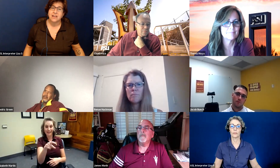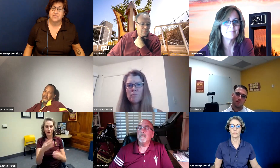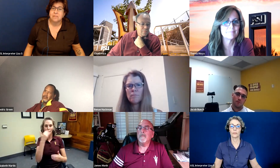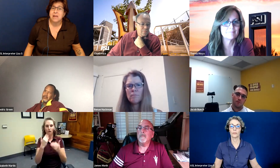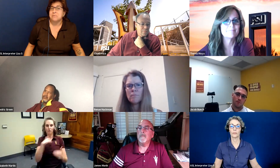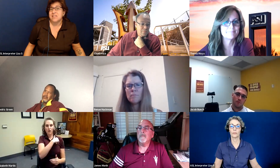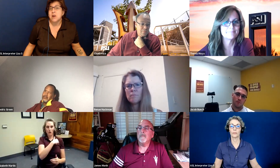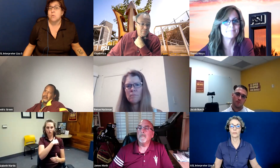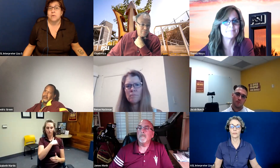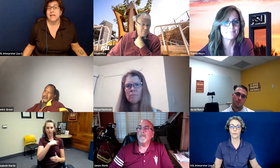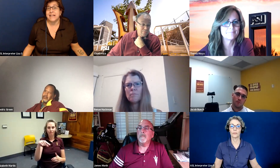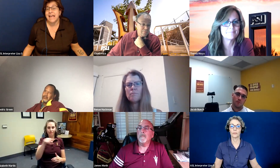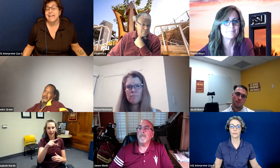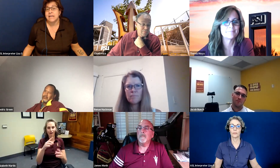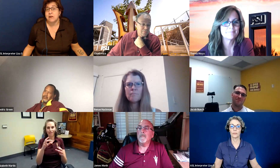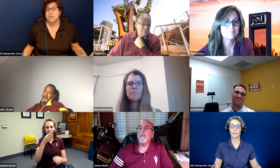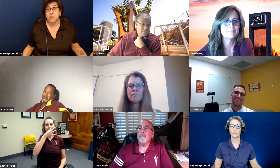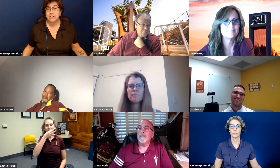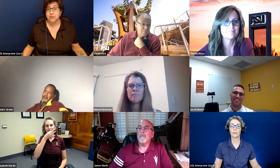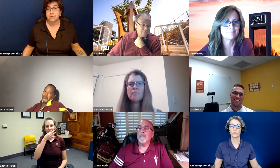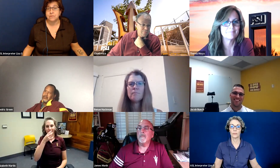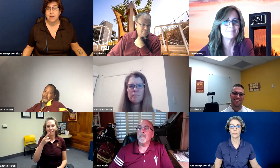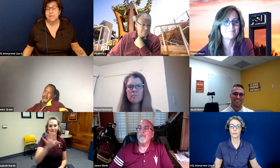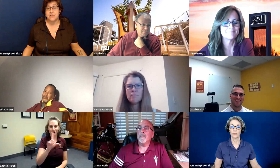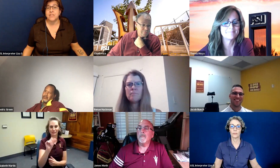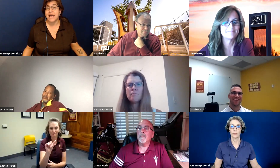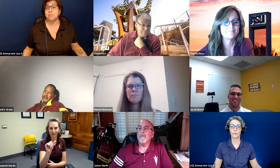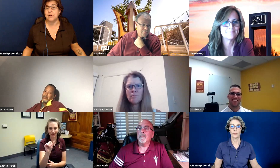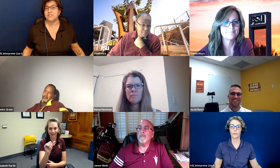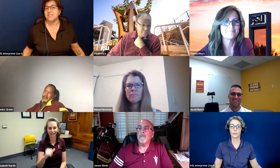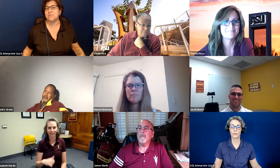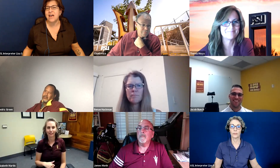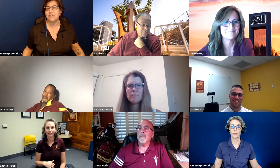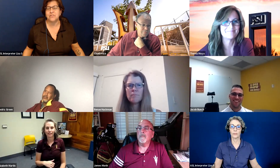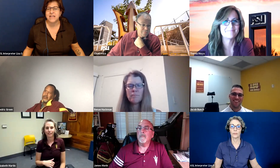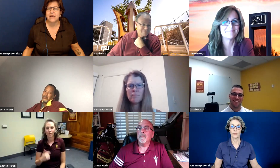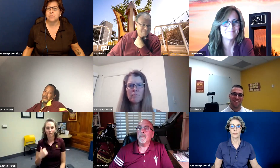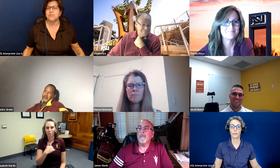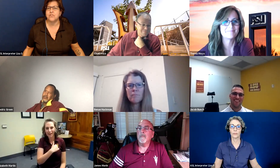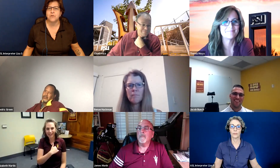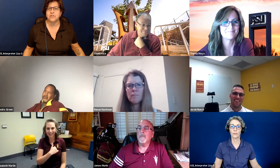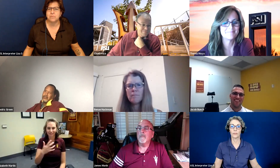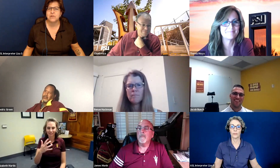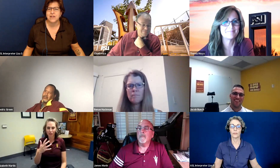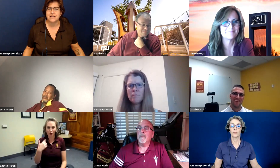Cause sometimes they know what they need better than we do. I mean, they're the experts in themselves or the experts in their own disability.